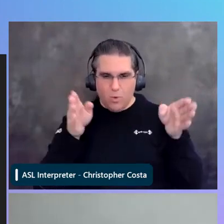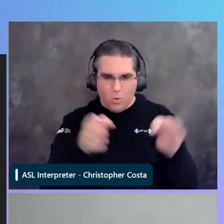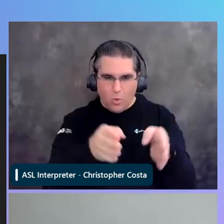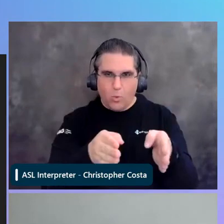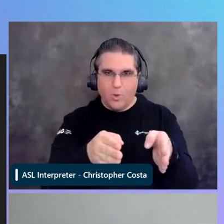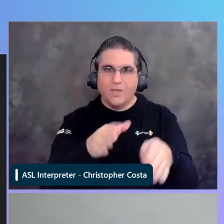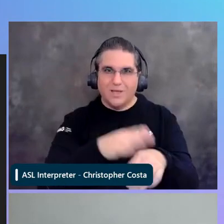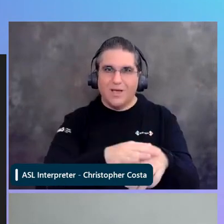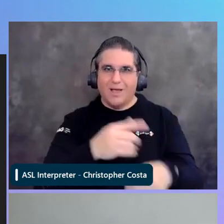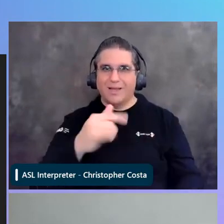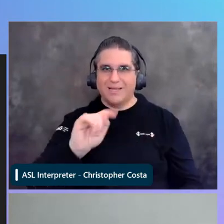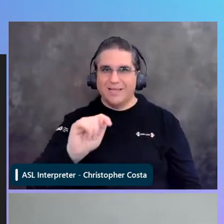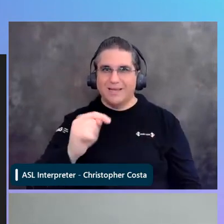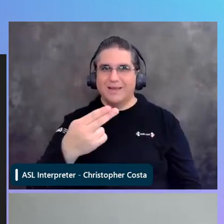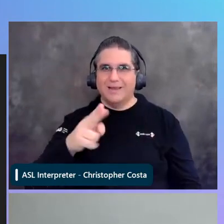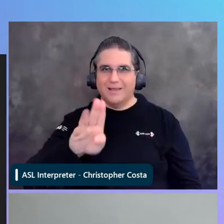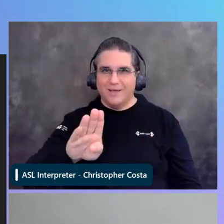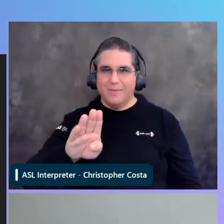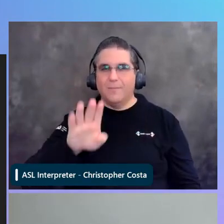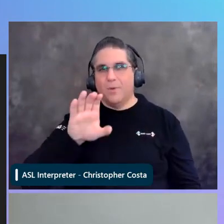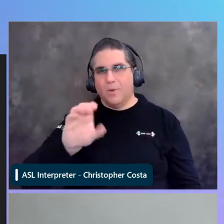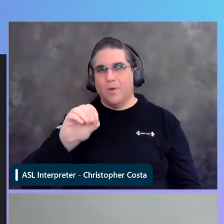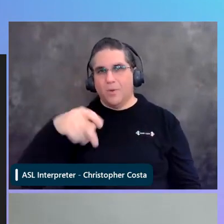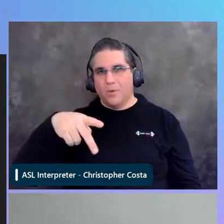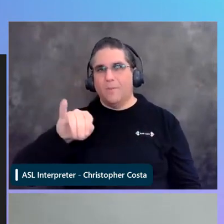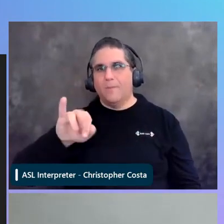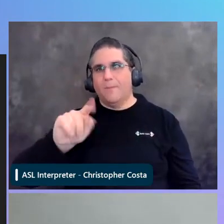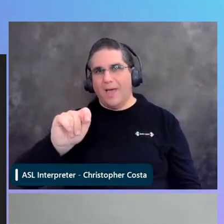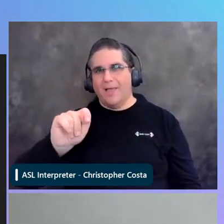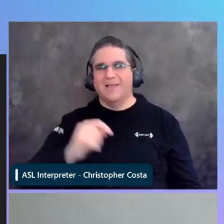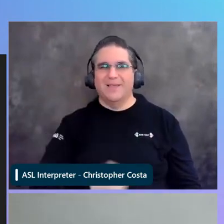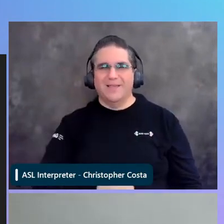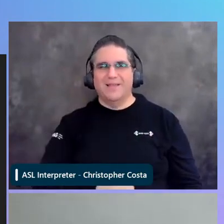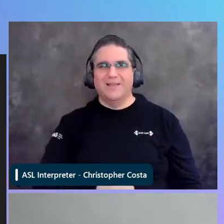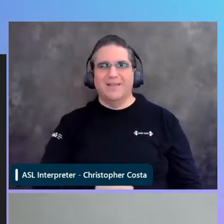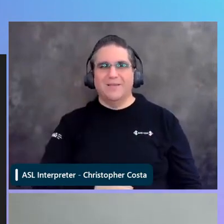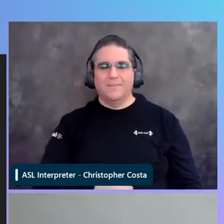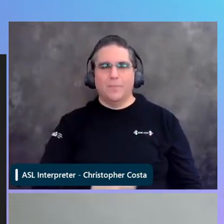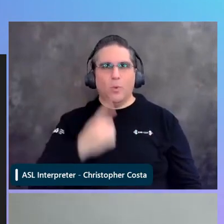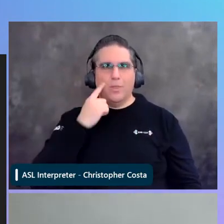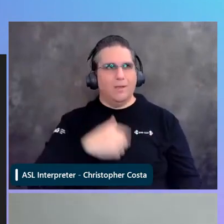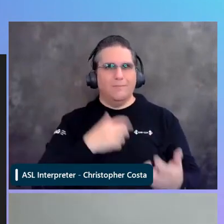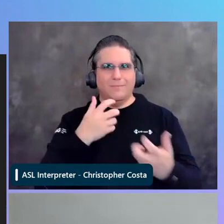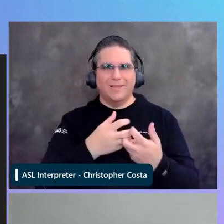it's drilled down. Oh, I think I